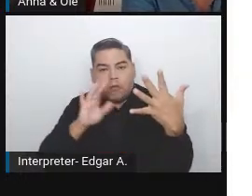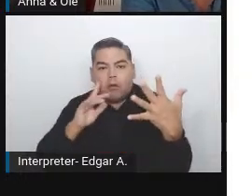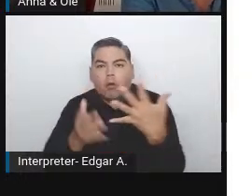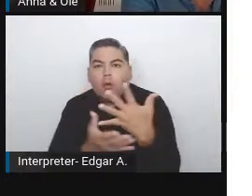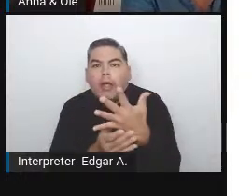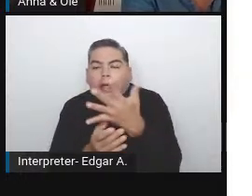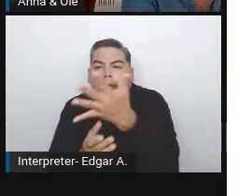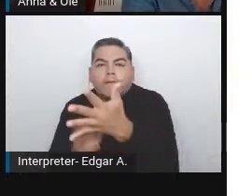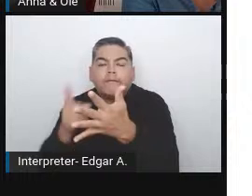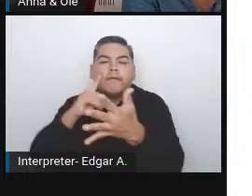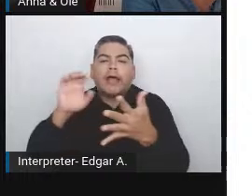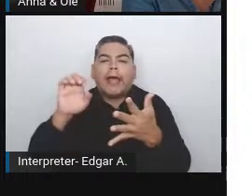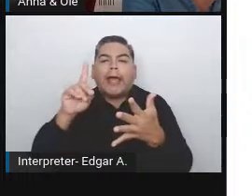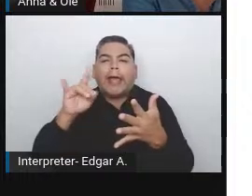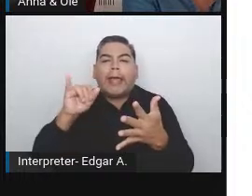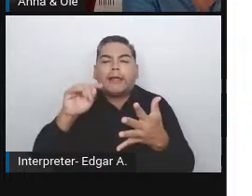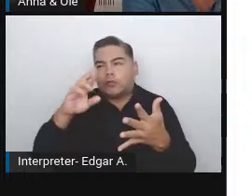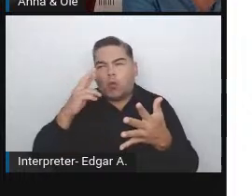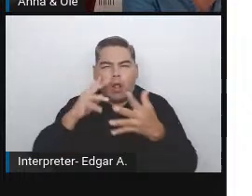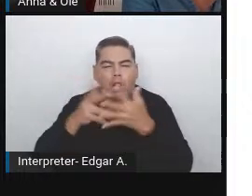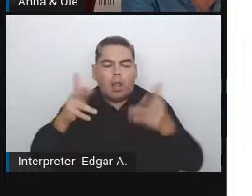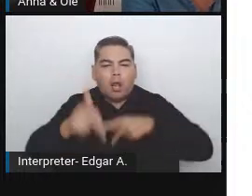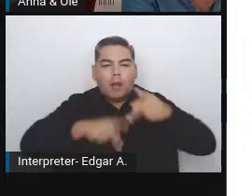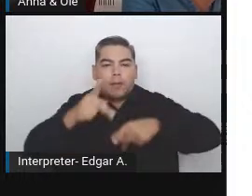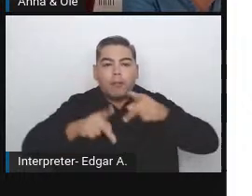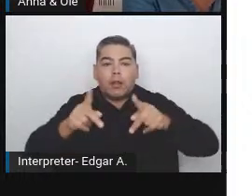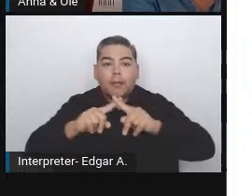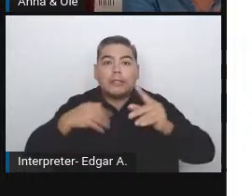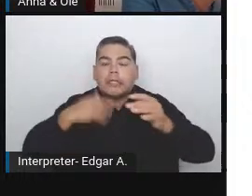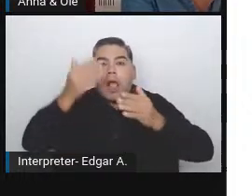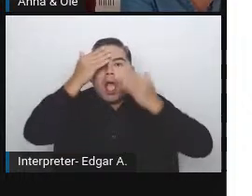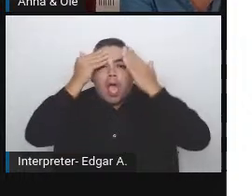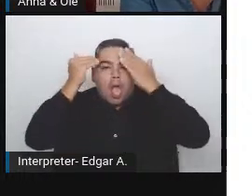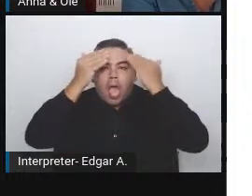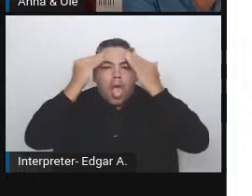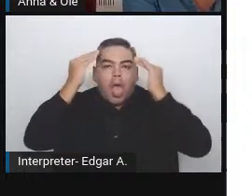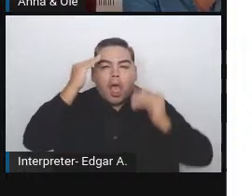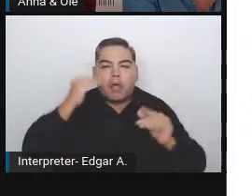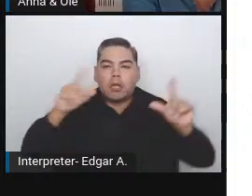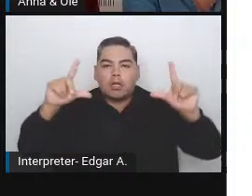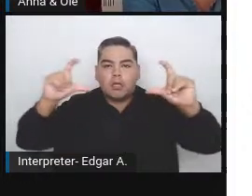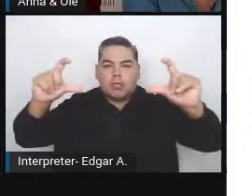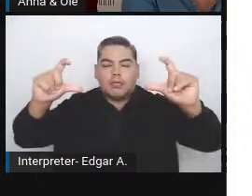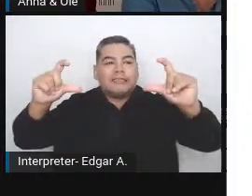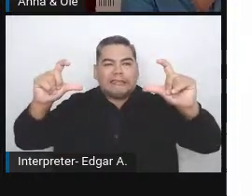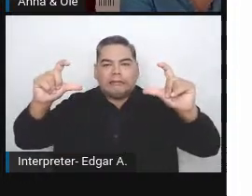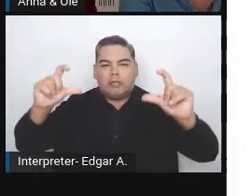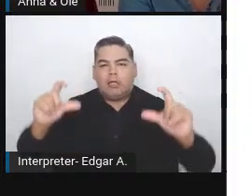to make a checklist and give it to your editors. Even though we are many